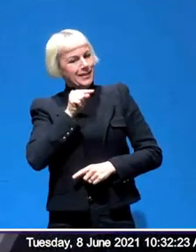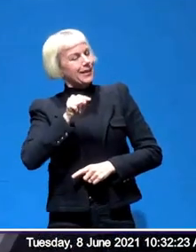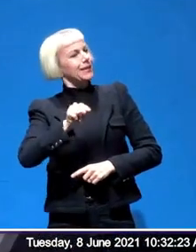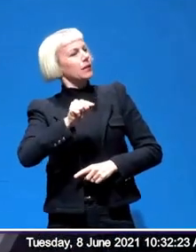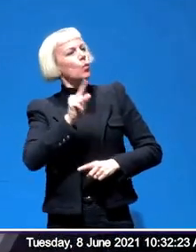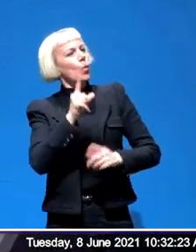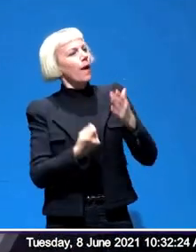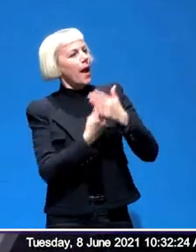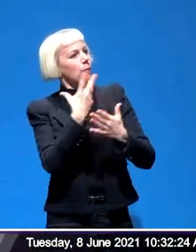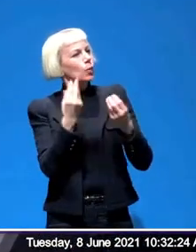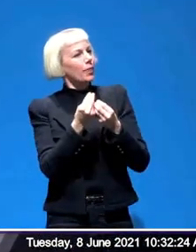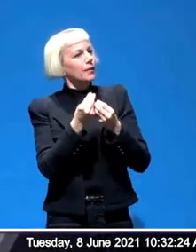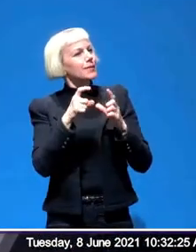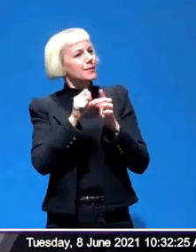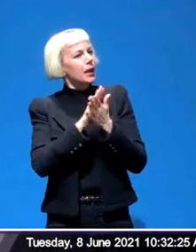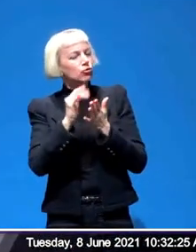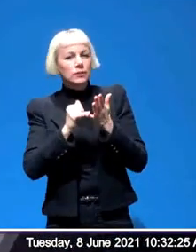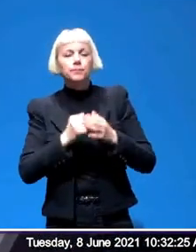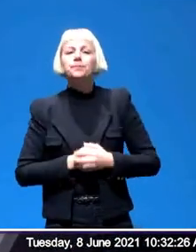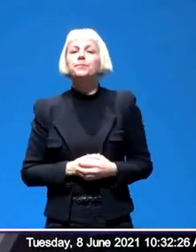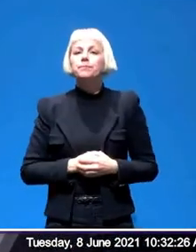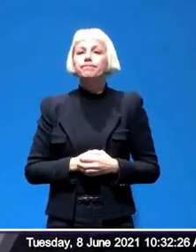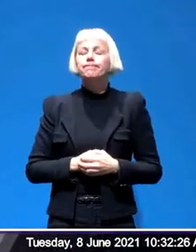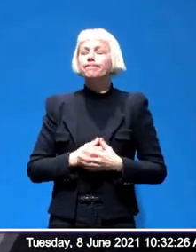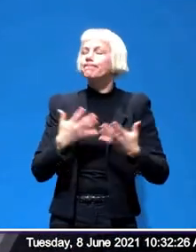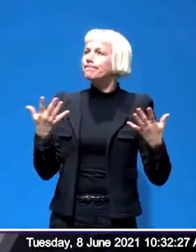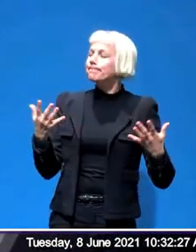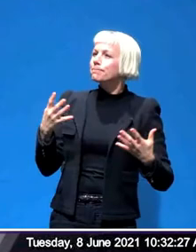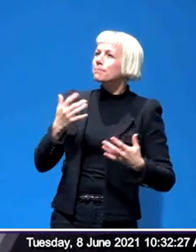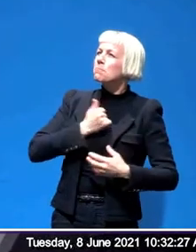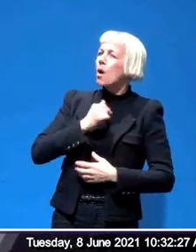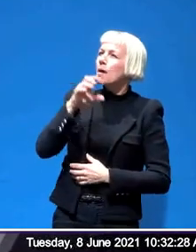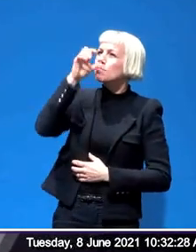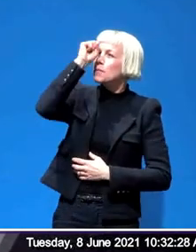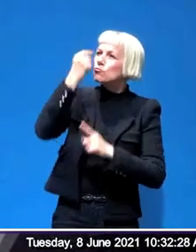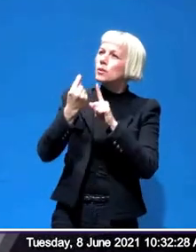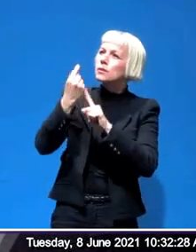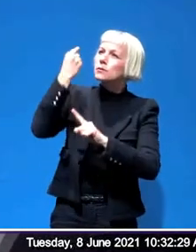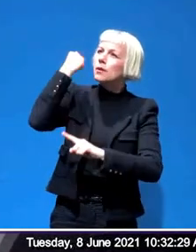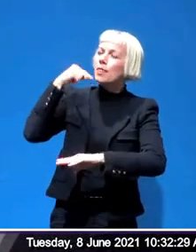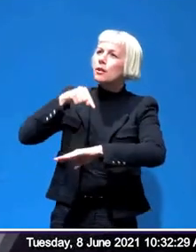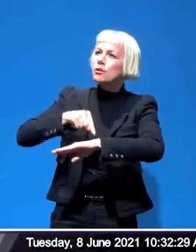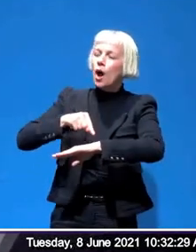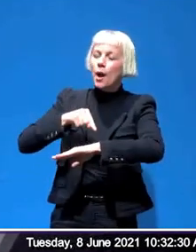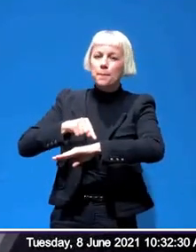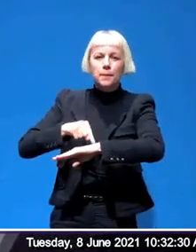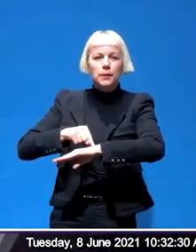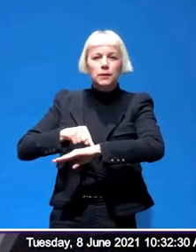From my understanding and my recollections of those times, I'd talked